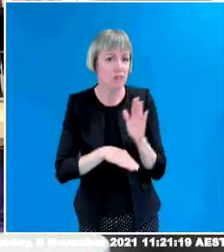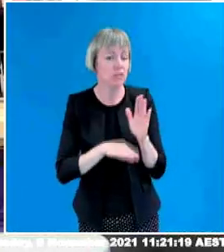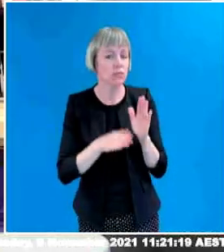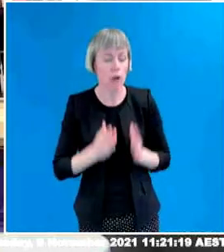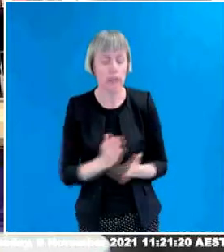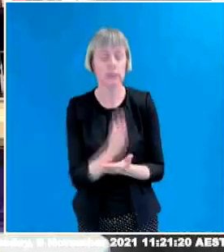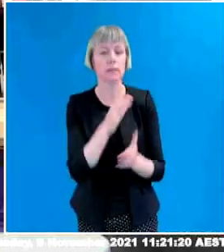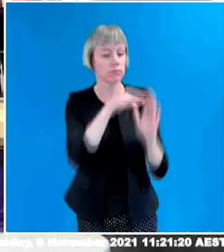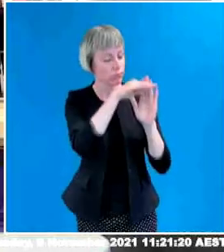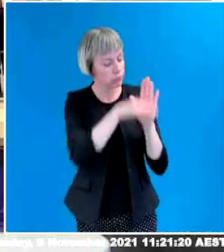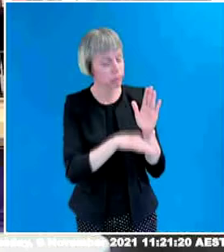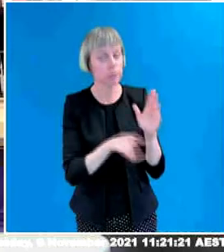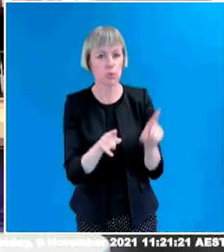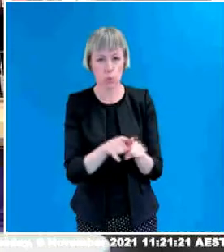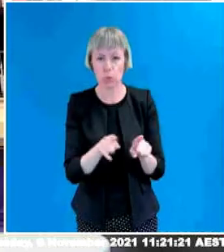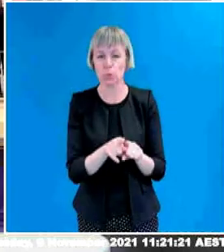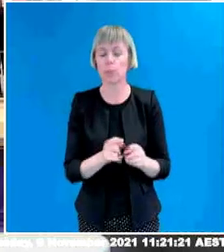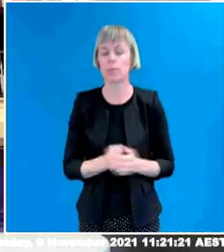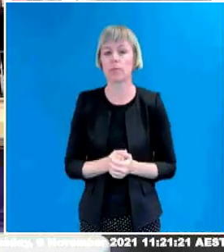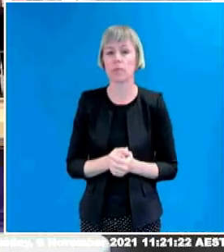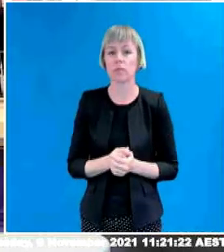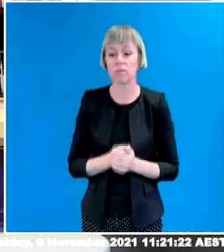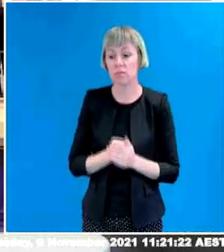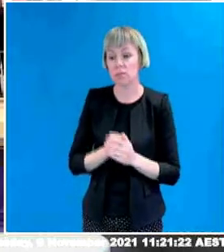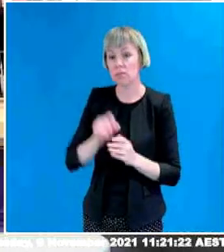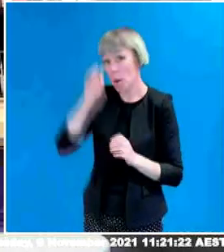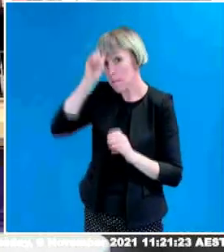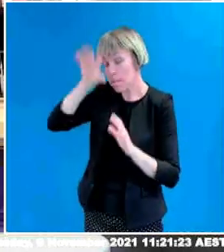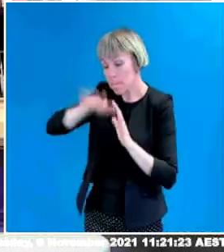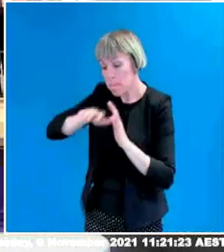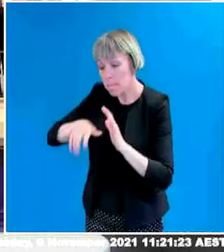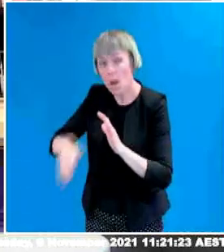sector, to mining make reference to these Guiding Principles.